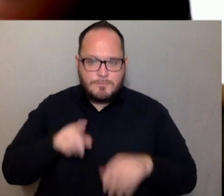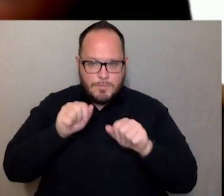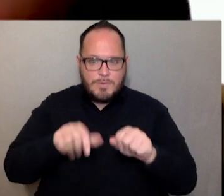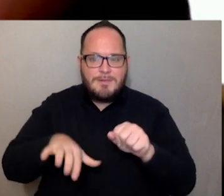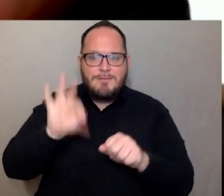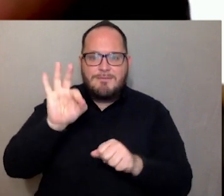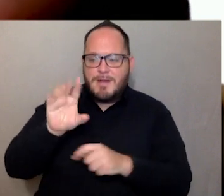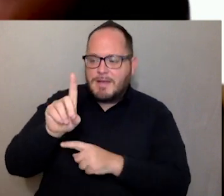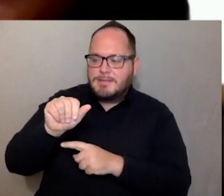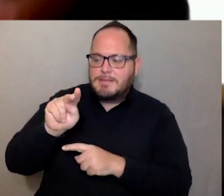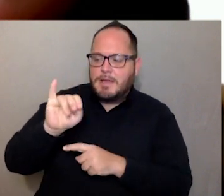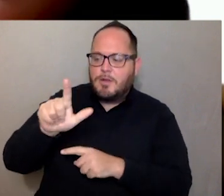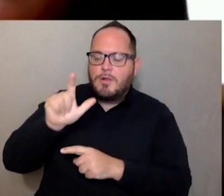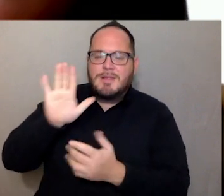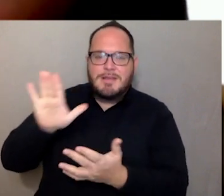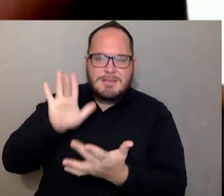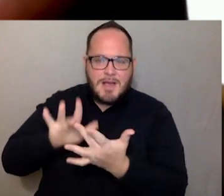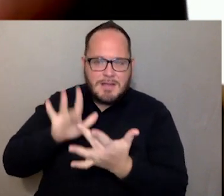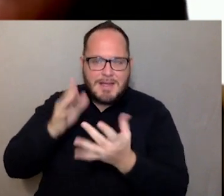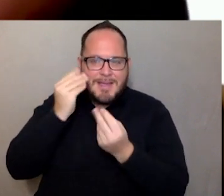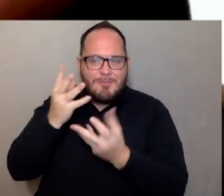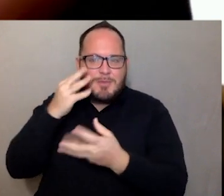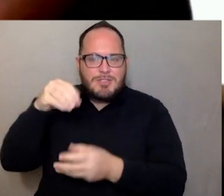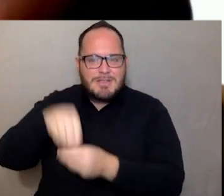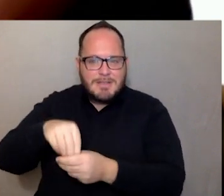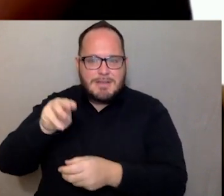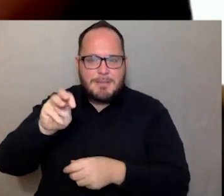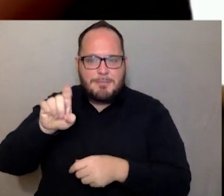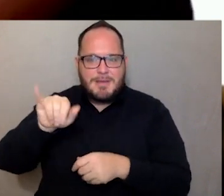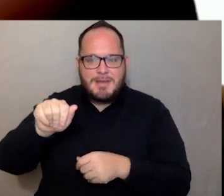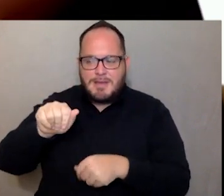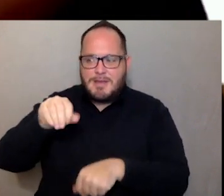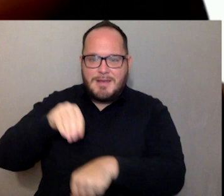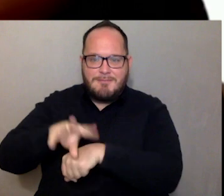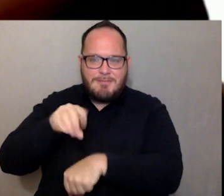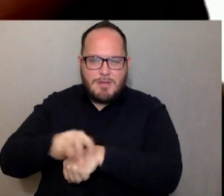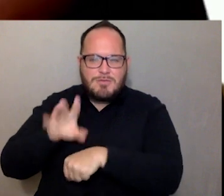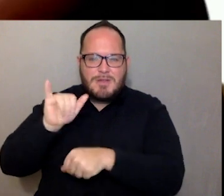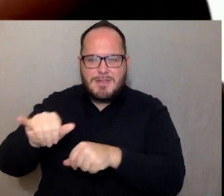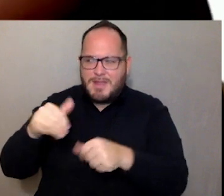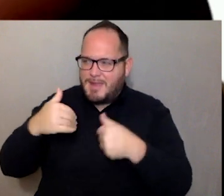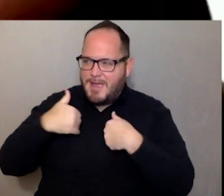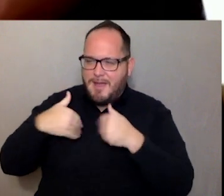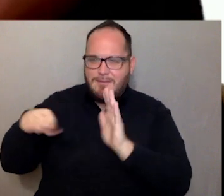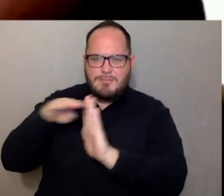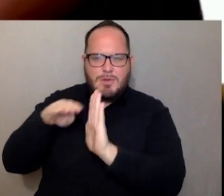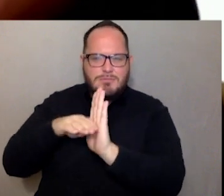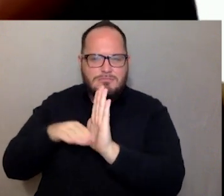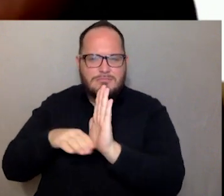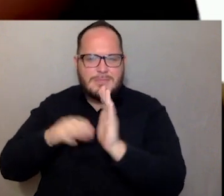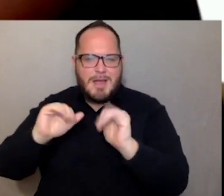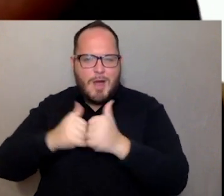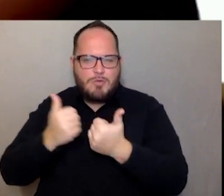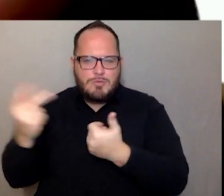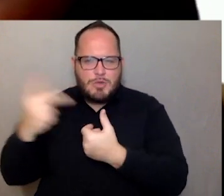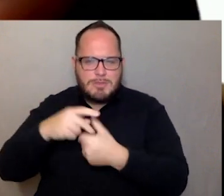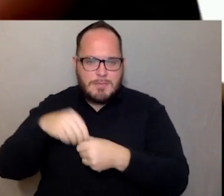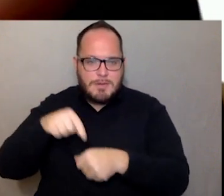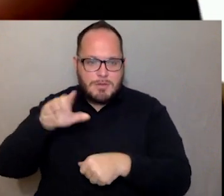ADVISORY WHERE WE PROVIDED INSTRUCTIONS ON HOW TO PARTICIPATE IN THIS CALL. THE OFFICE OF COMMUNITY AND